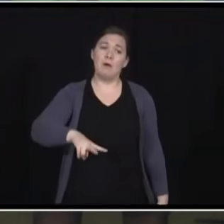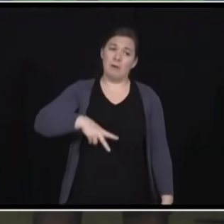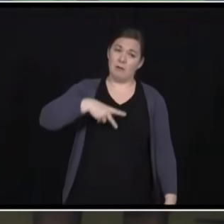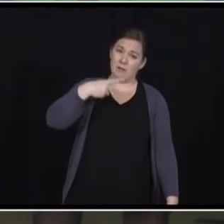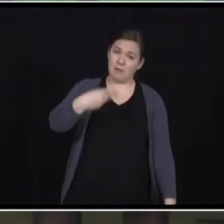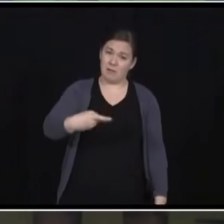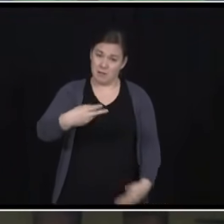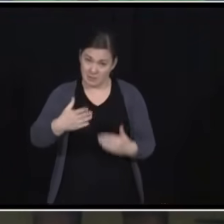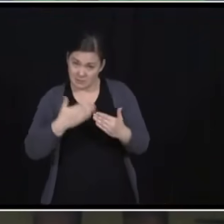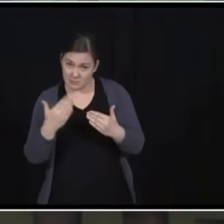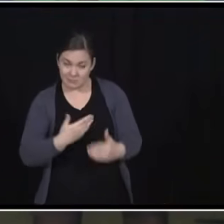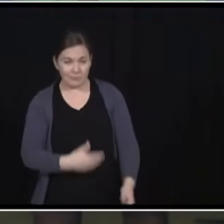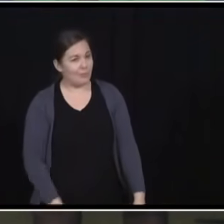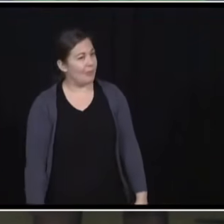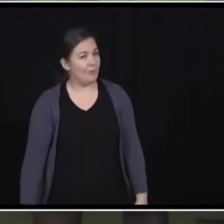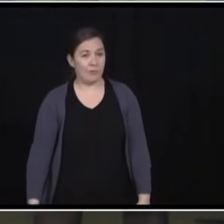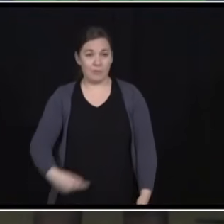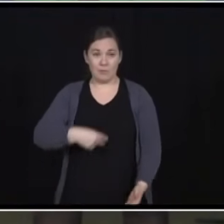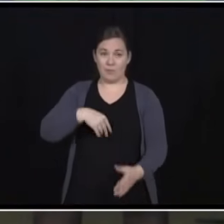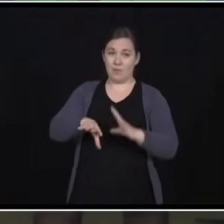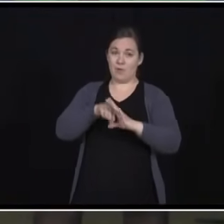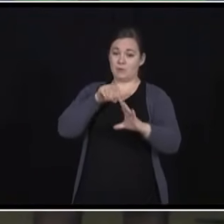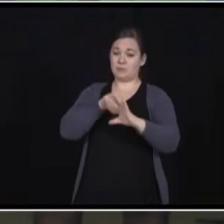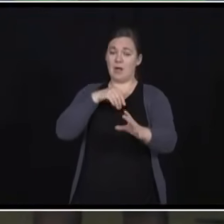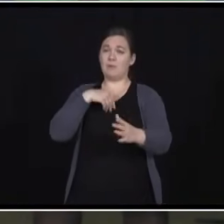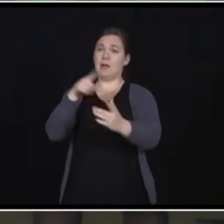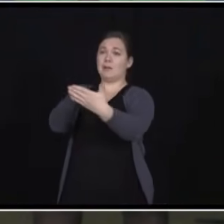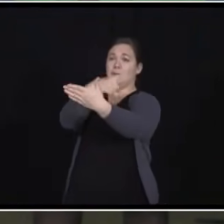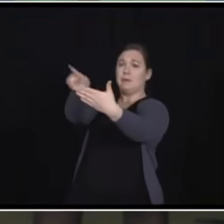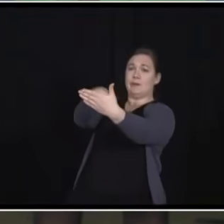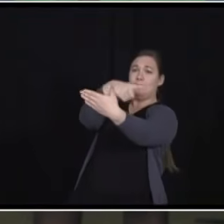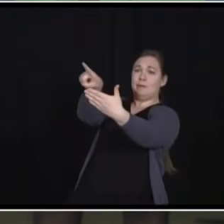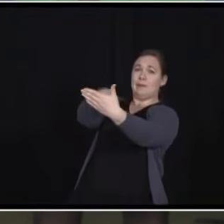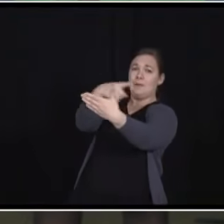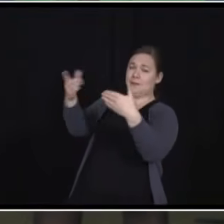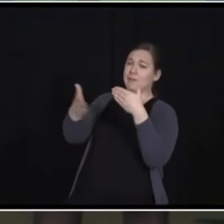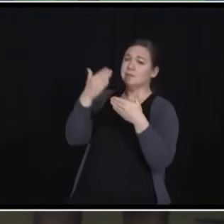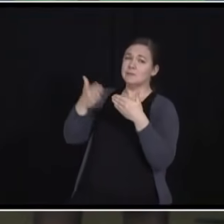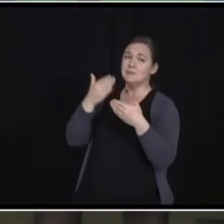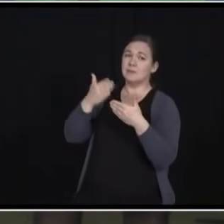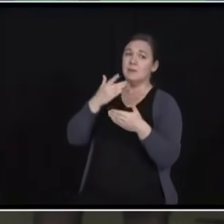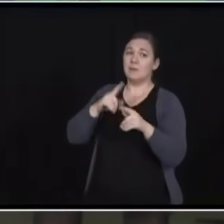Second thing is I learned many years ago do not criticize until you walk a mile in